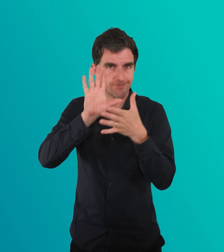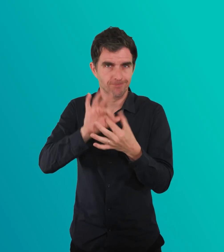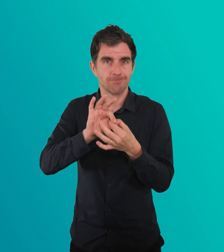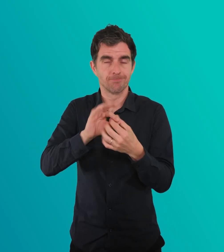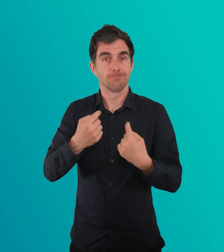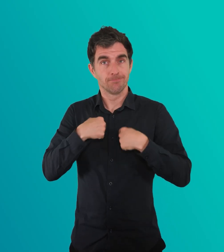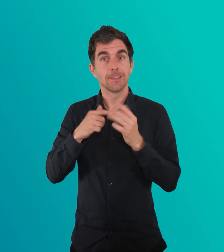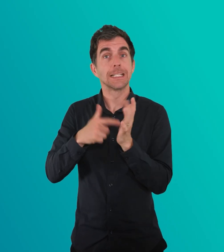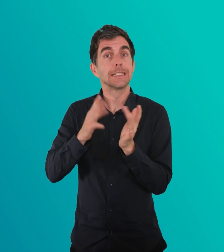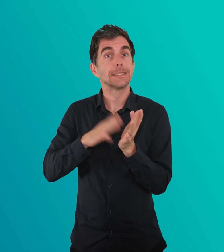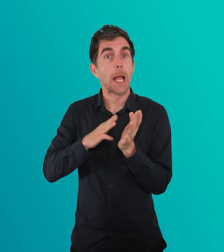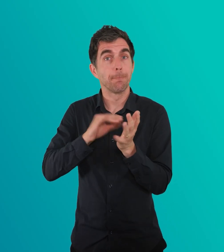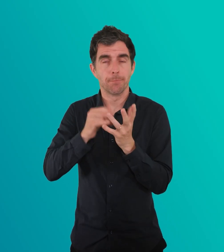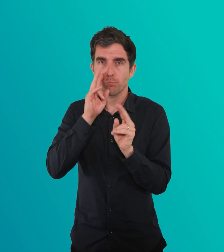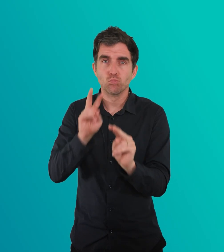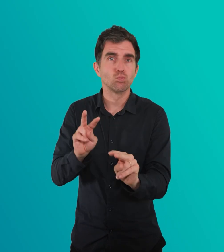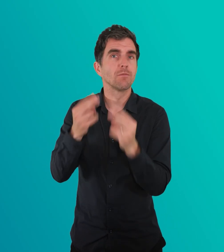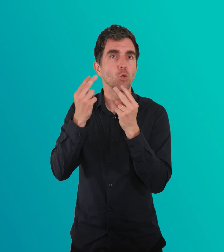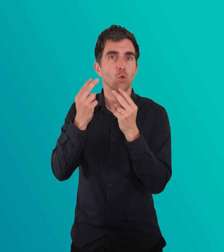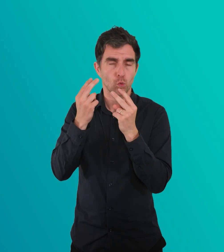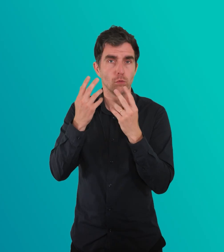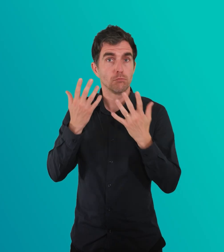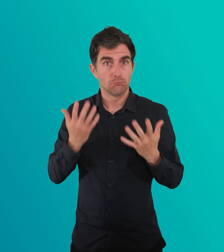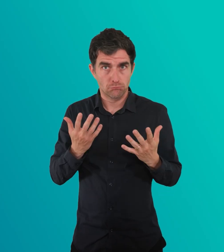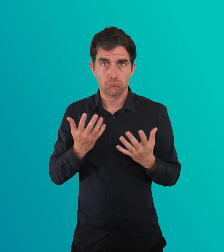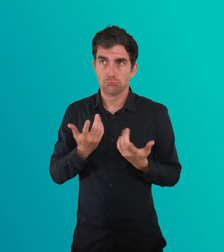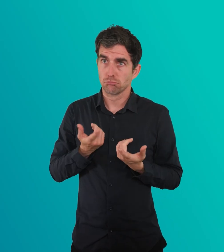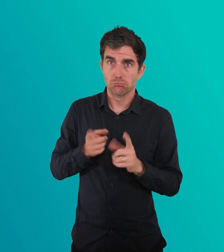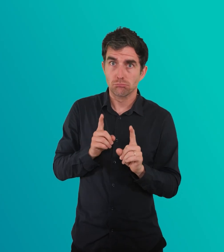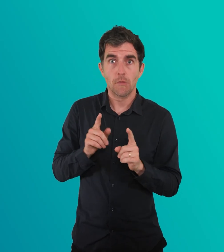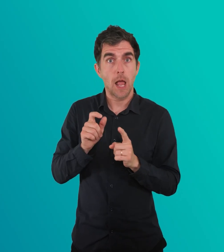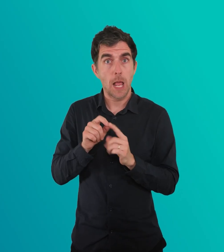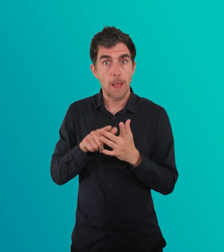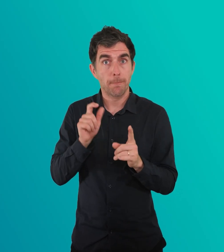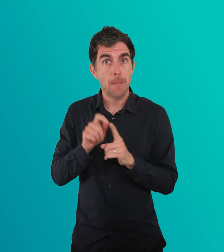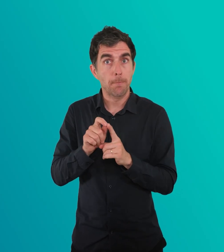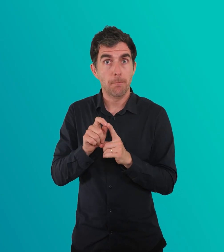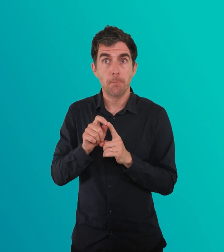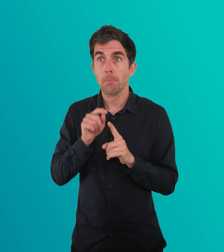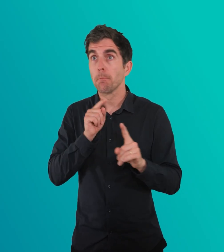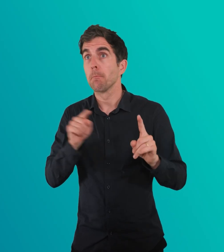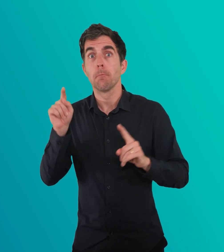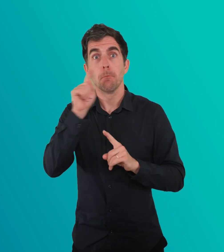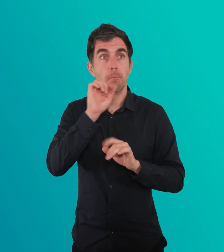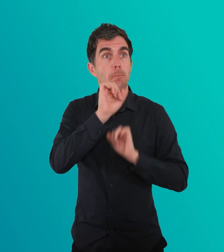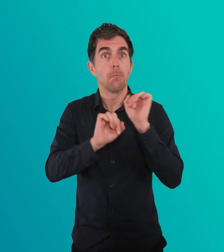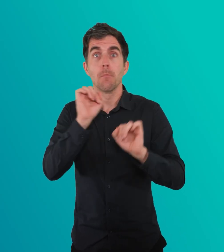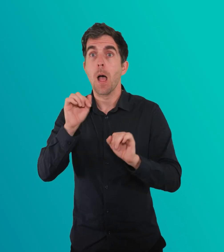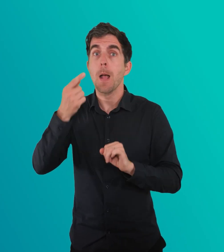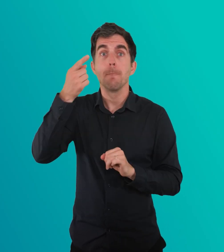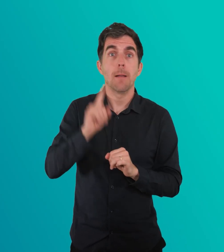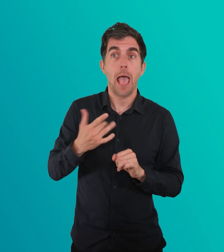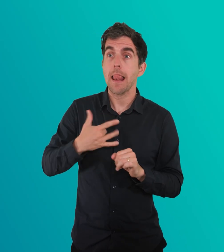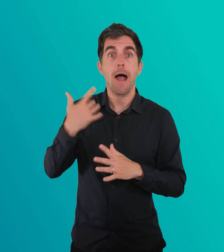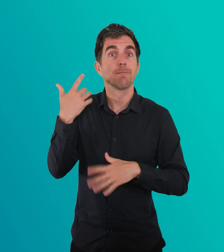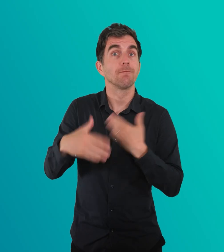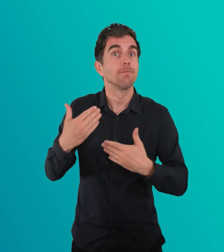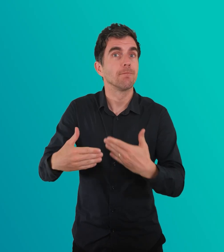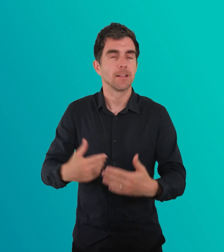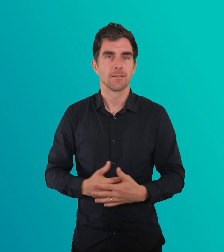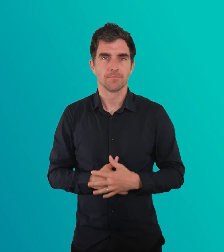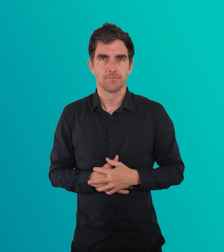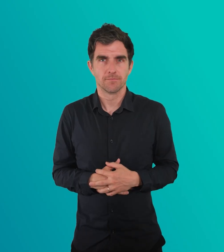about the Timms Review and the role PIP plays in people’s lives.